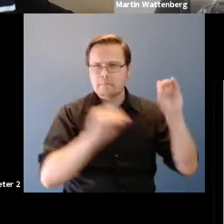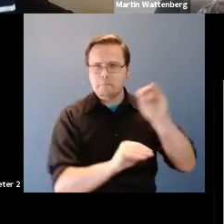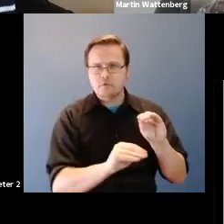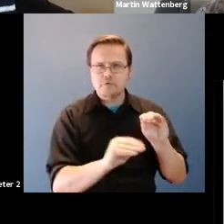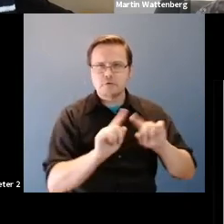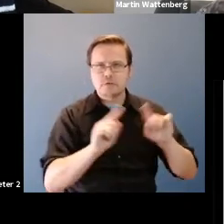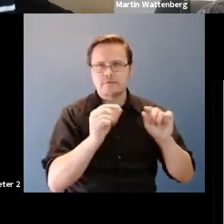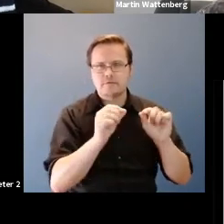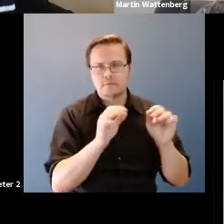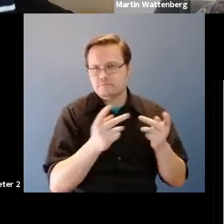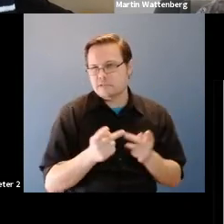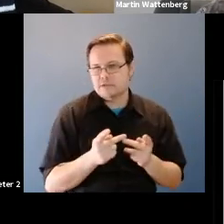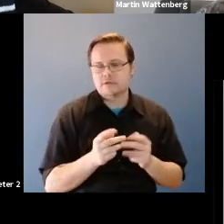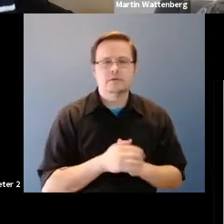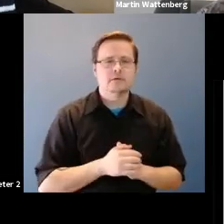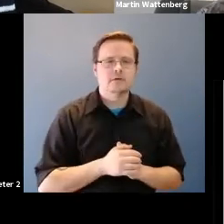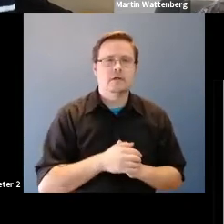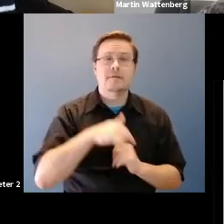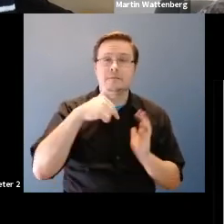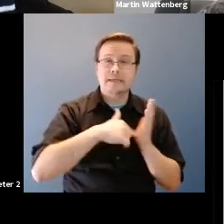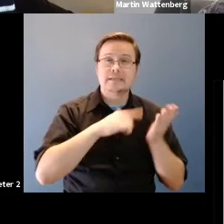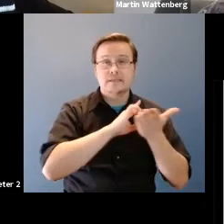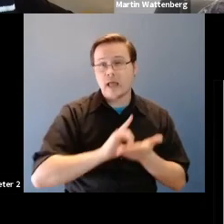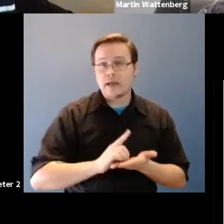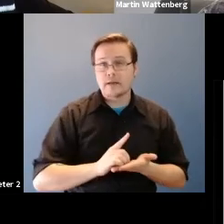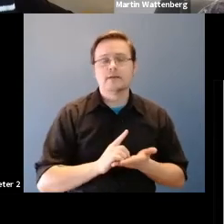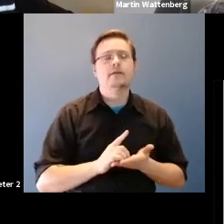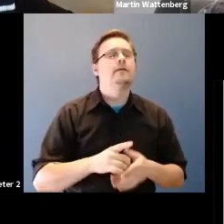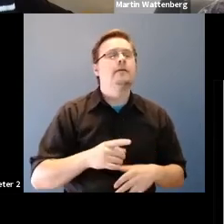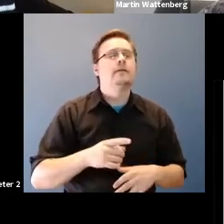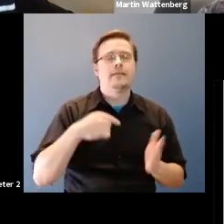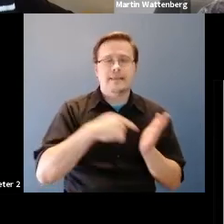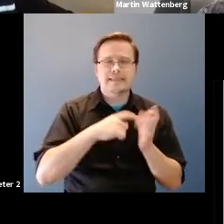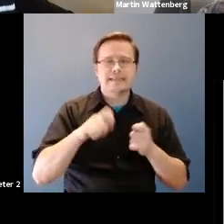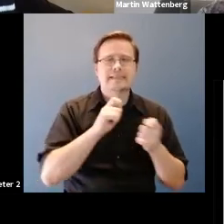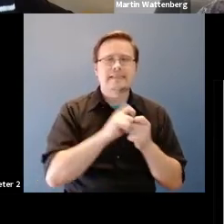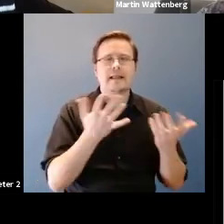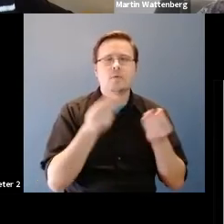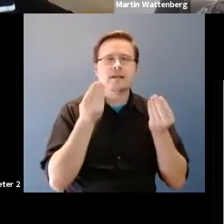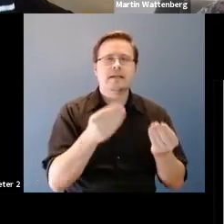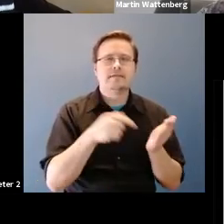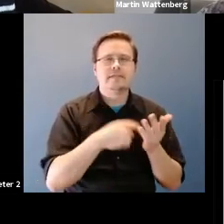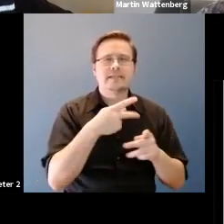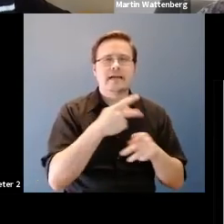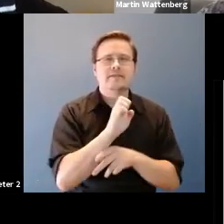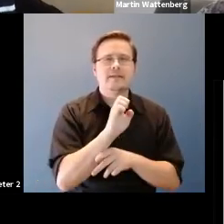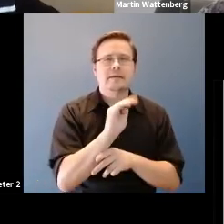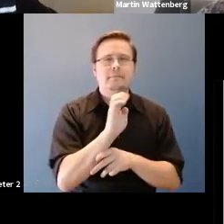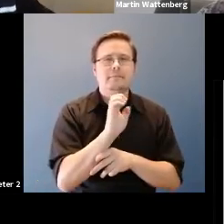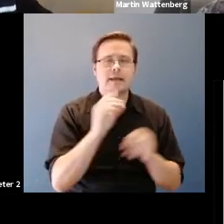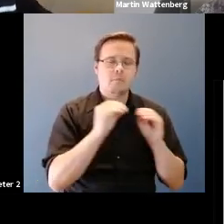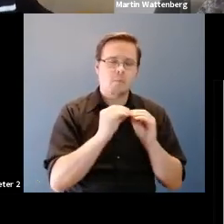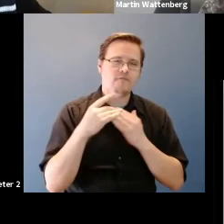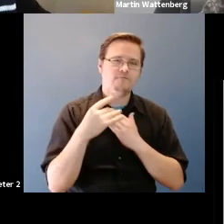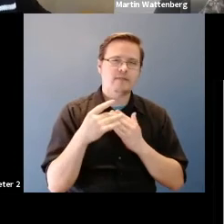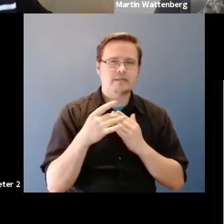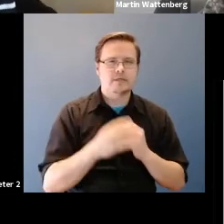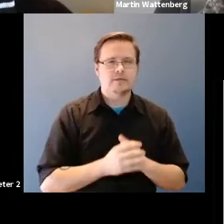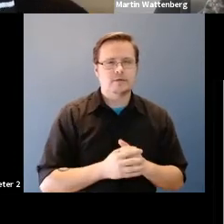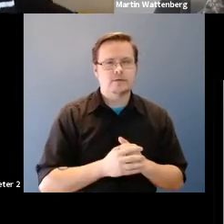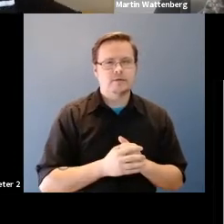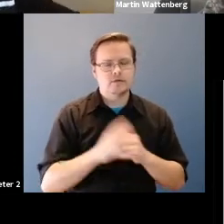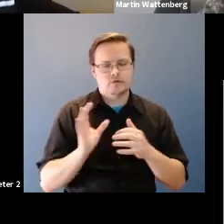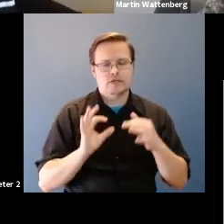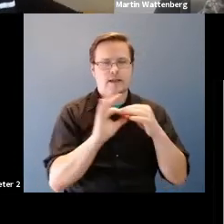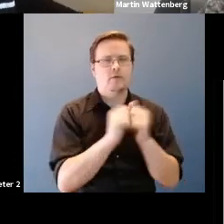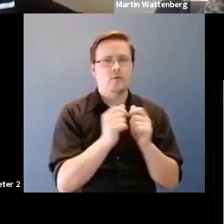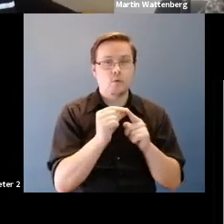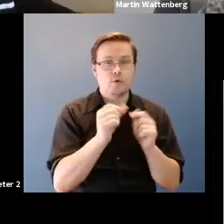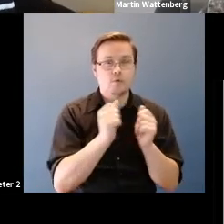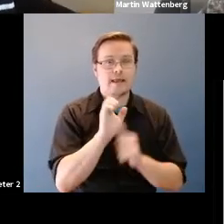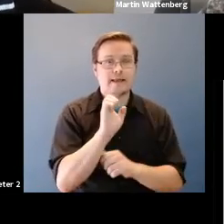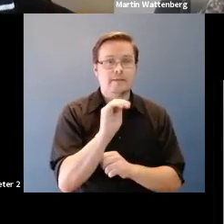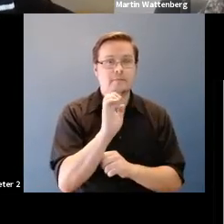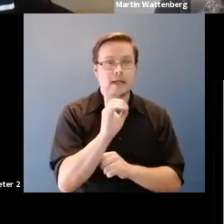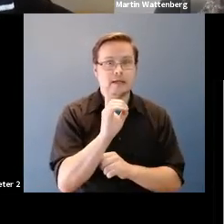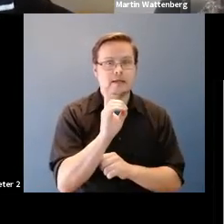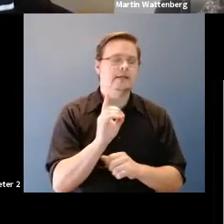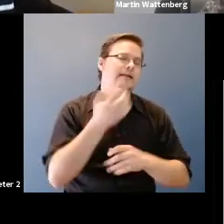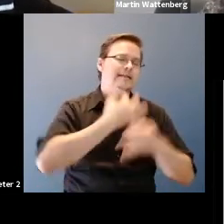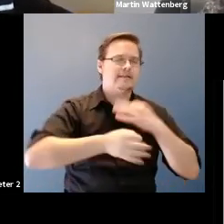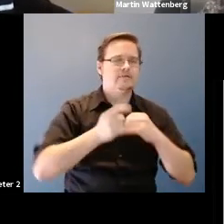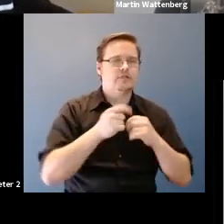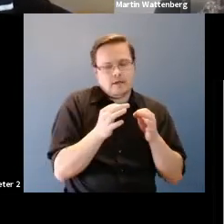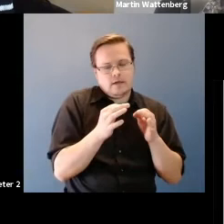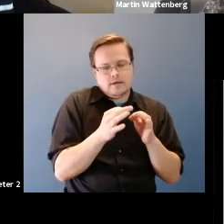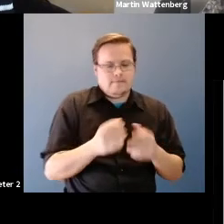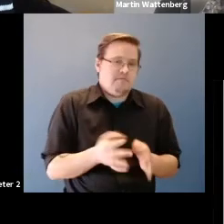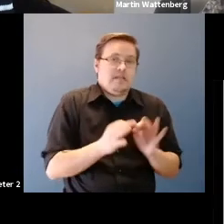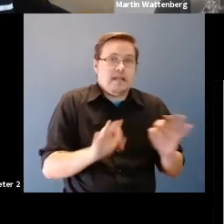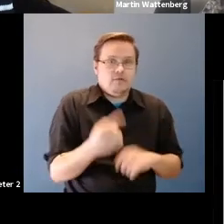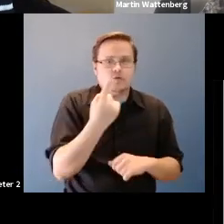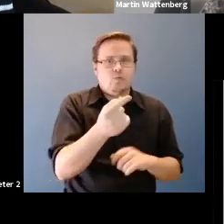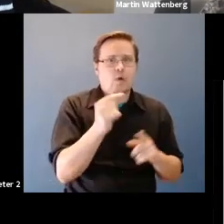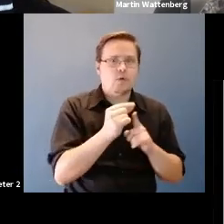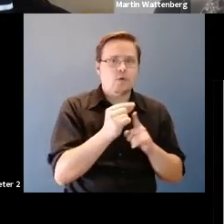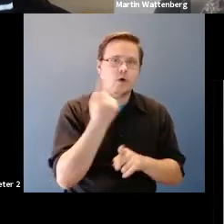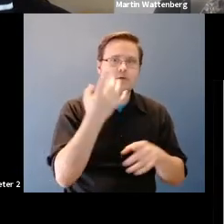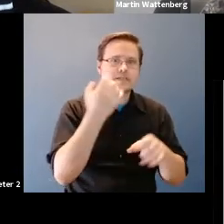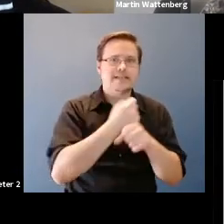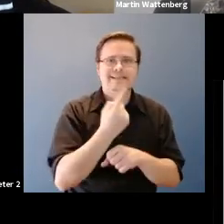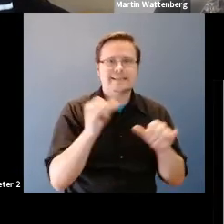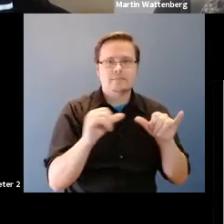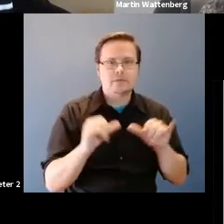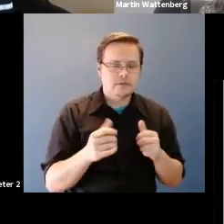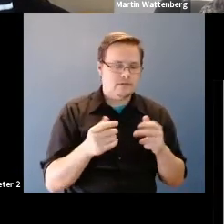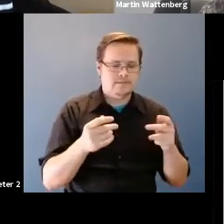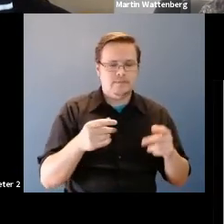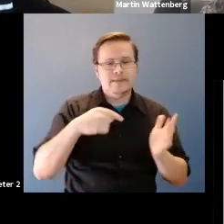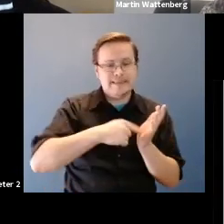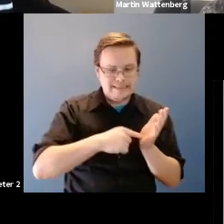Martin Wattenberg: Okay, this is by design and in fact this is precisely what gives this type of embedding sort of more flexibility than the classic word to back in in which just sorted, by definition, there a single word always gets the same position in space, these are contextual embeds so next slide.